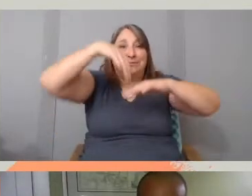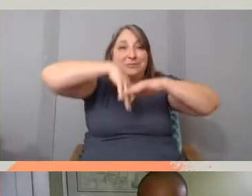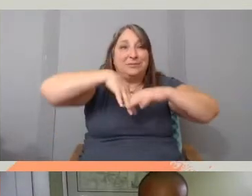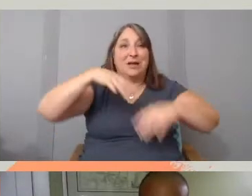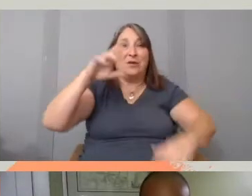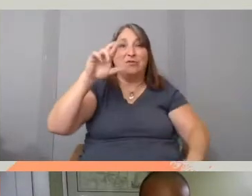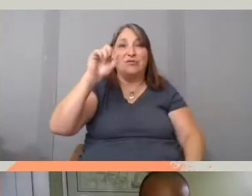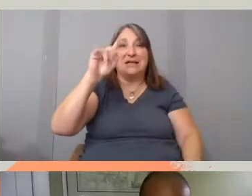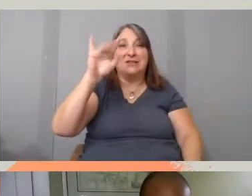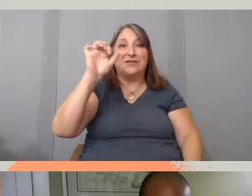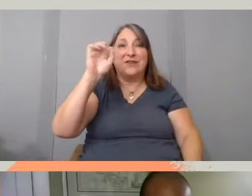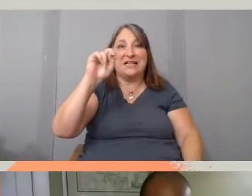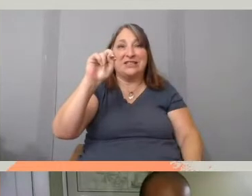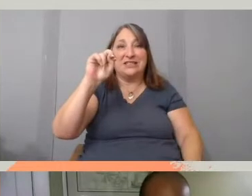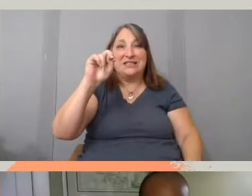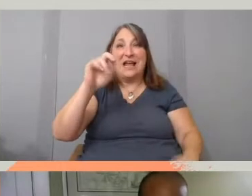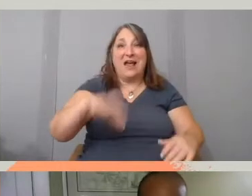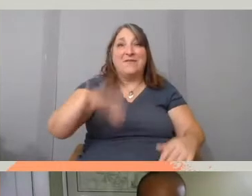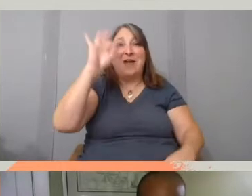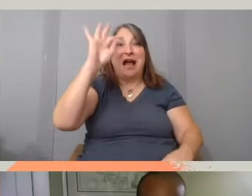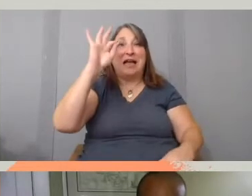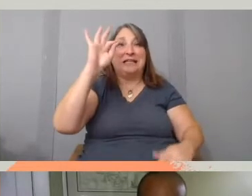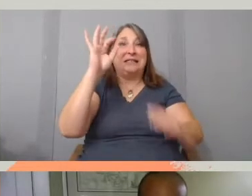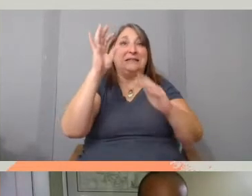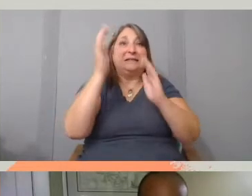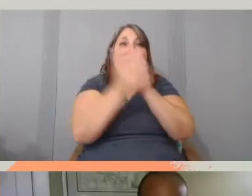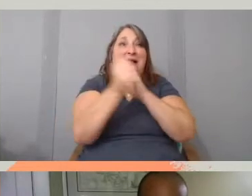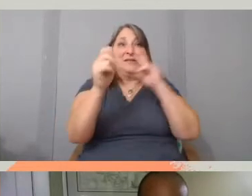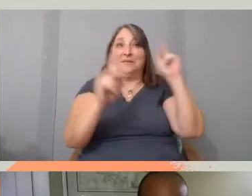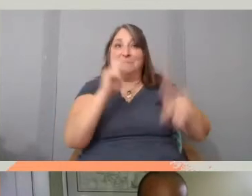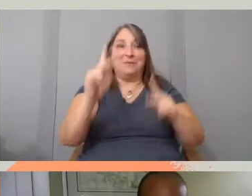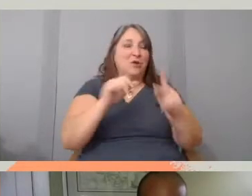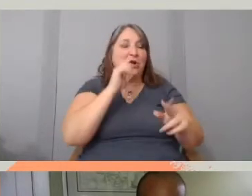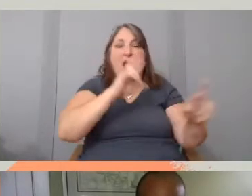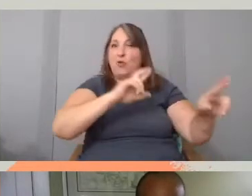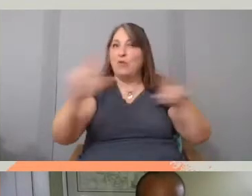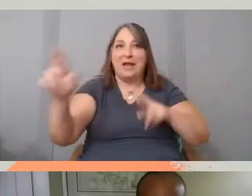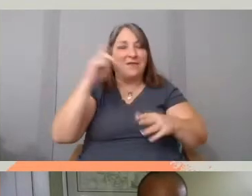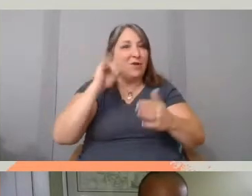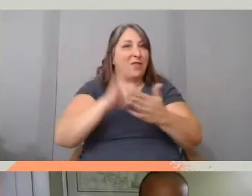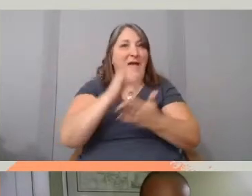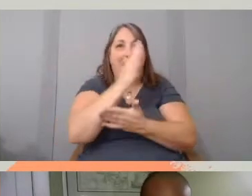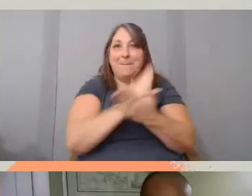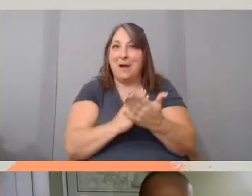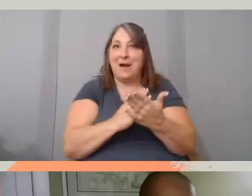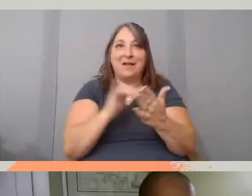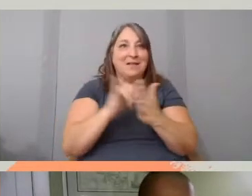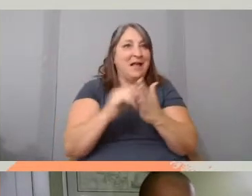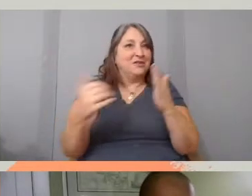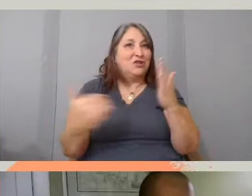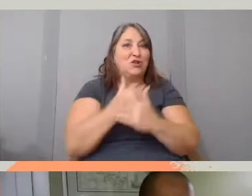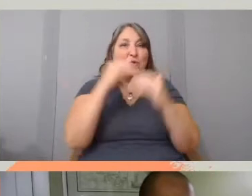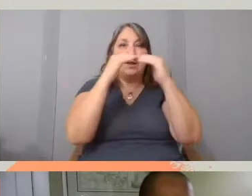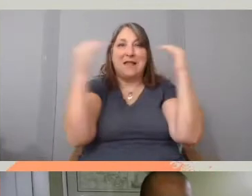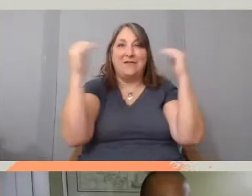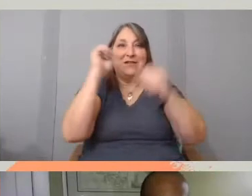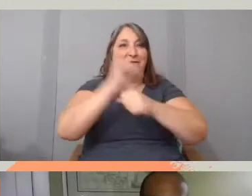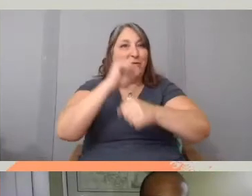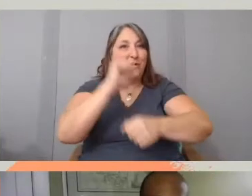anywhere near ready for that step is what I'm talking about. That's another whole level of the work. 'Cause there's this whole thing about, you know,